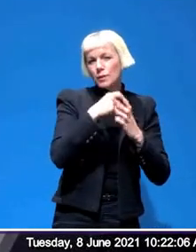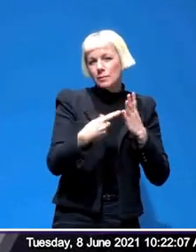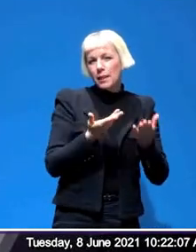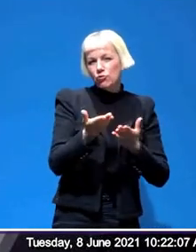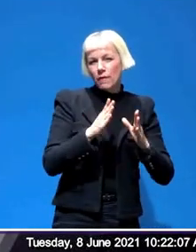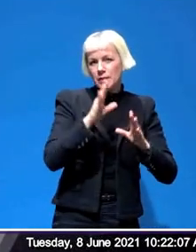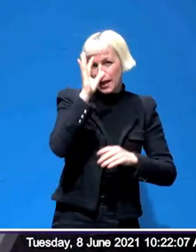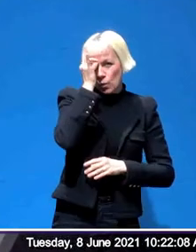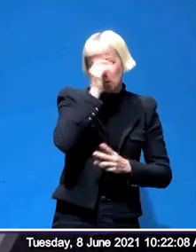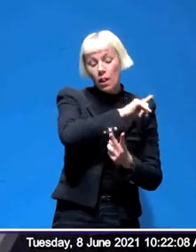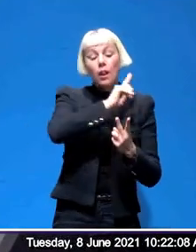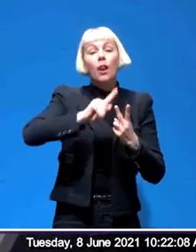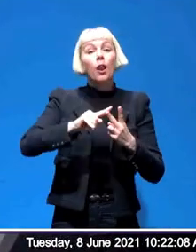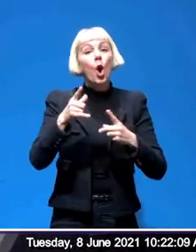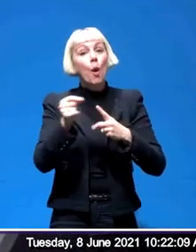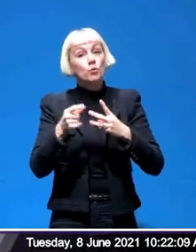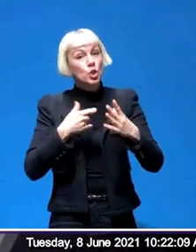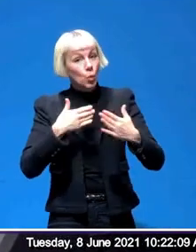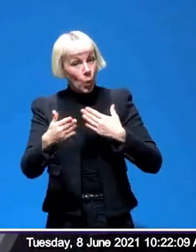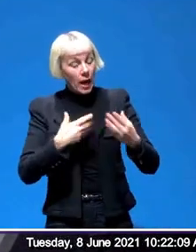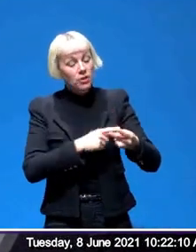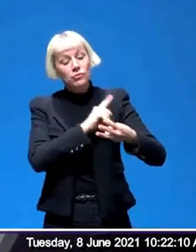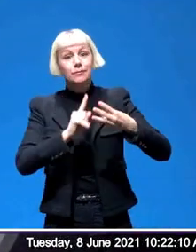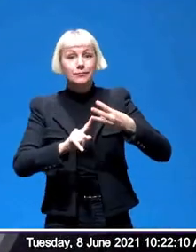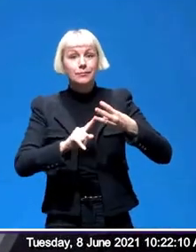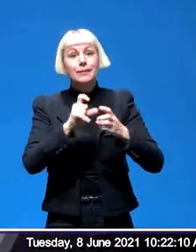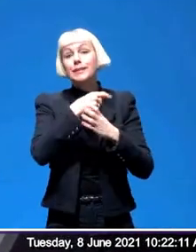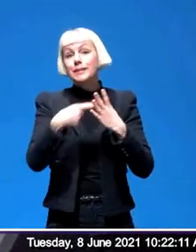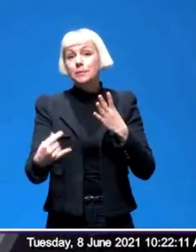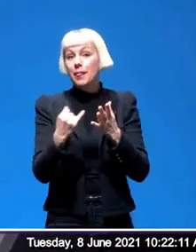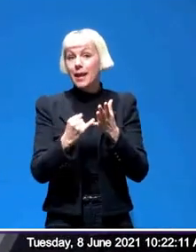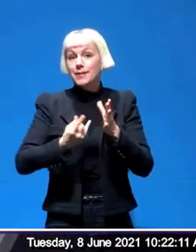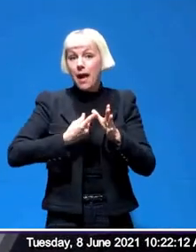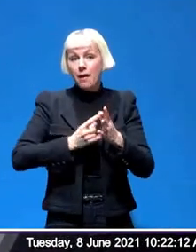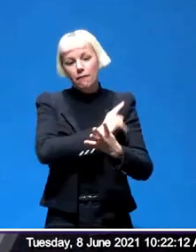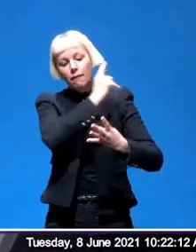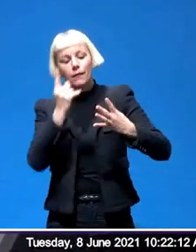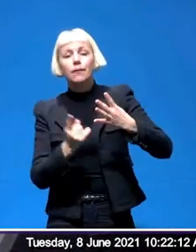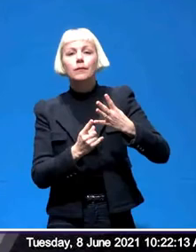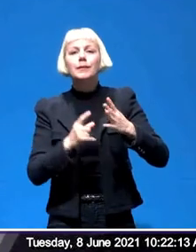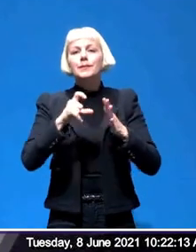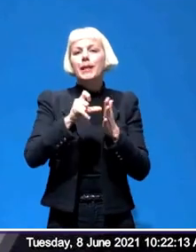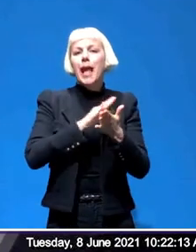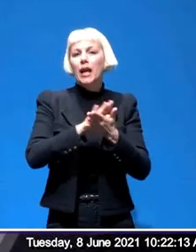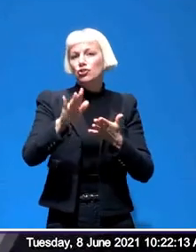Options Coordination, then to Disability SA, and finally to the Department of Human Services.